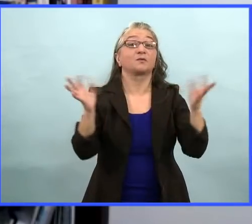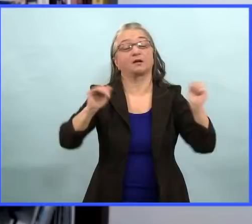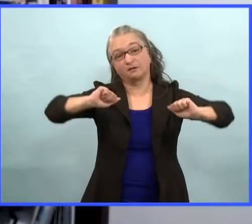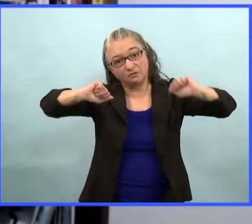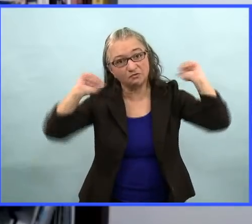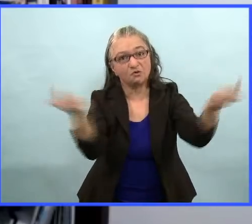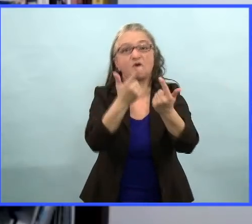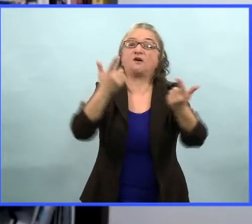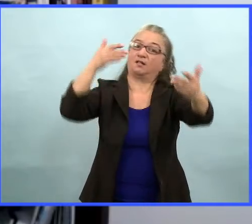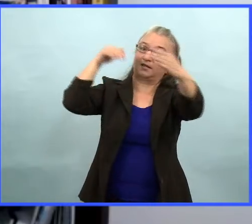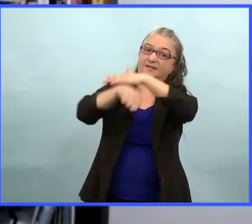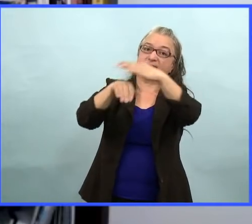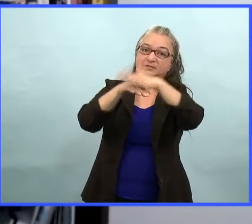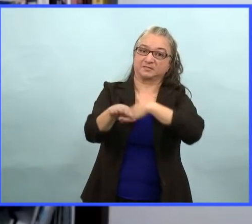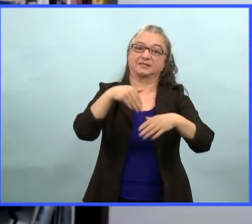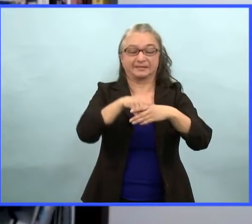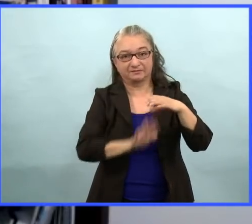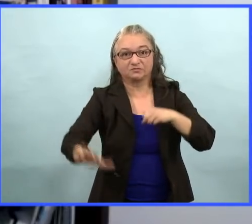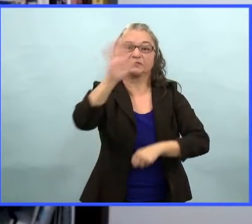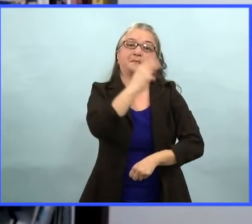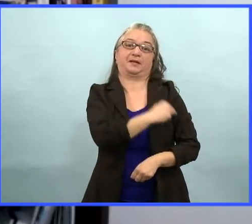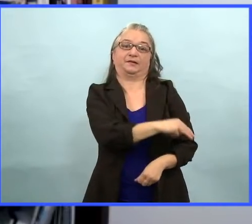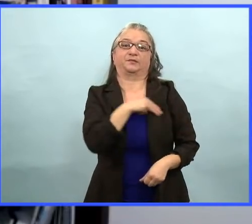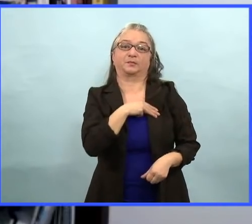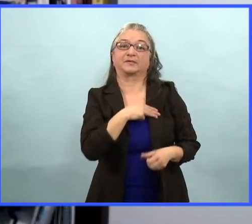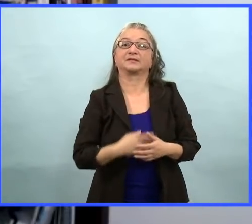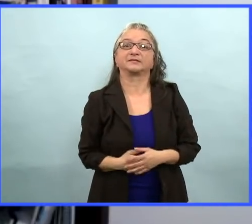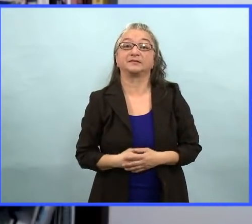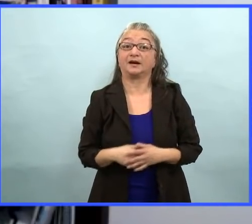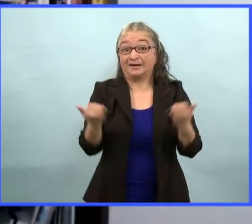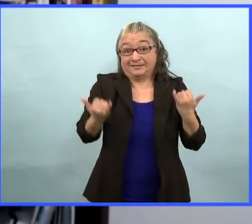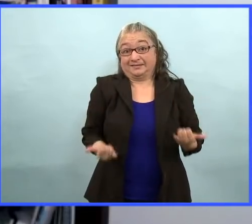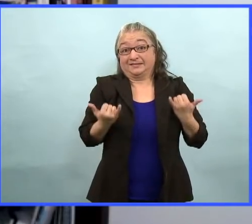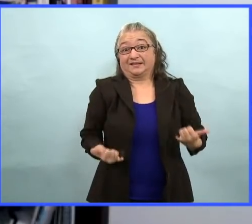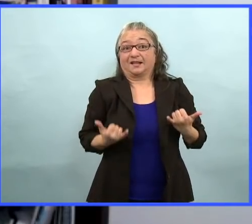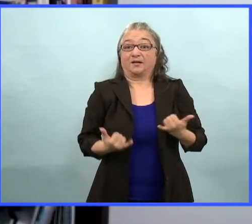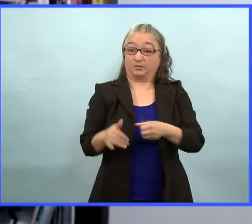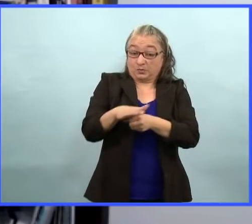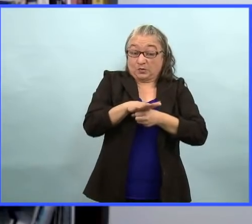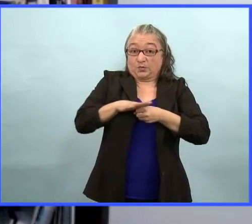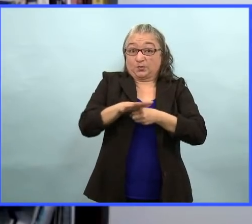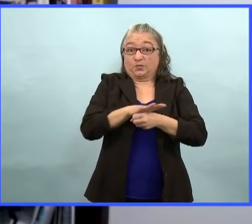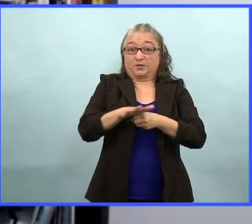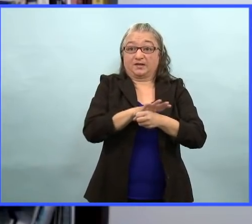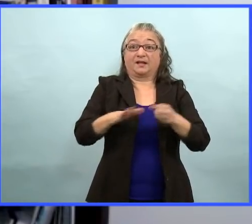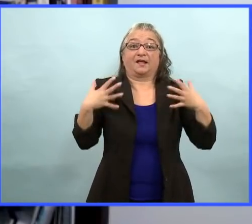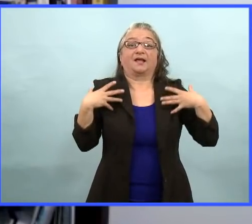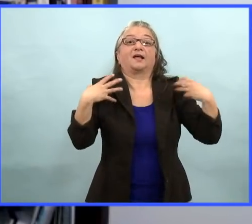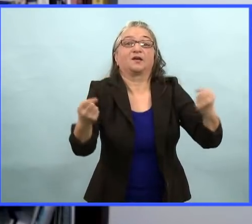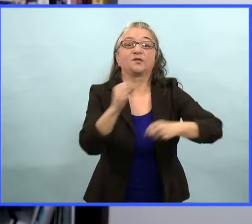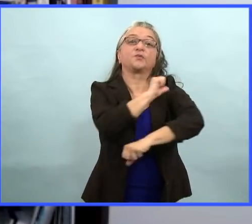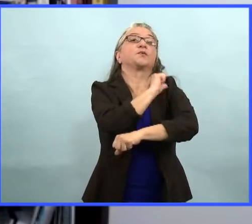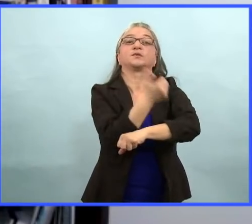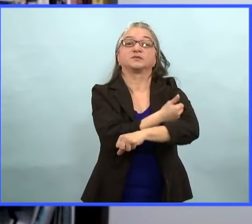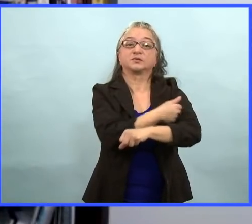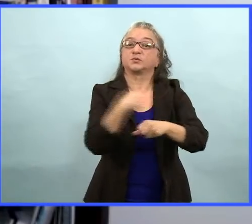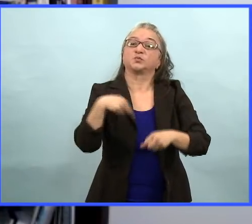we have reached a time in the vaccine campaign where regional health authorities are being asked to focus even more priority attention on reaching